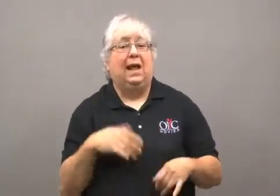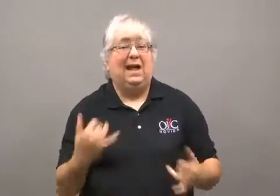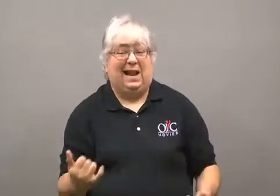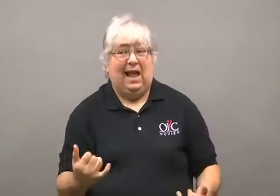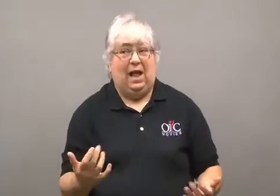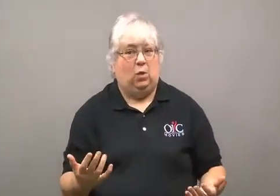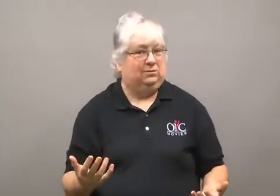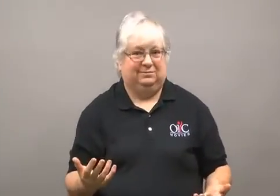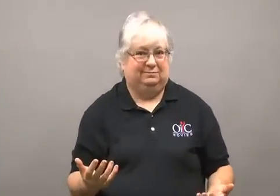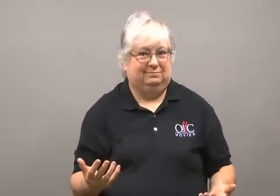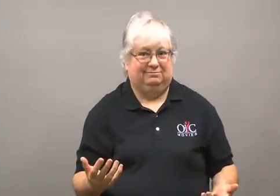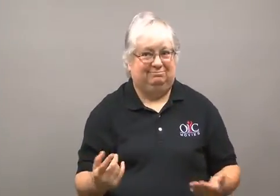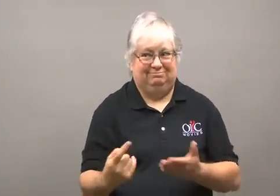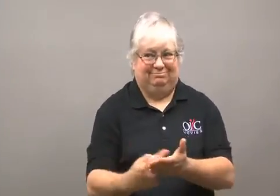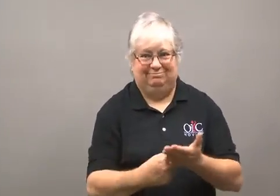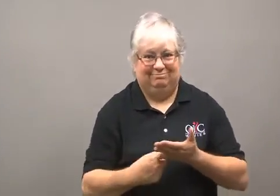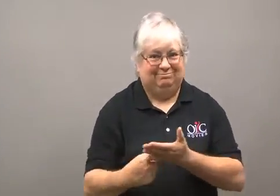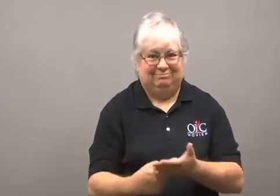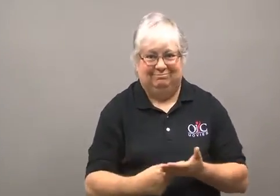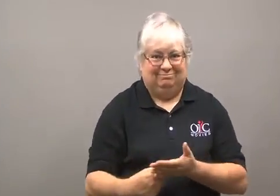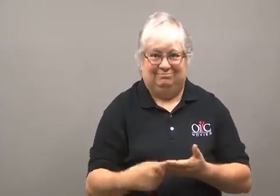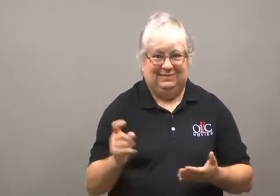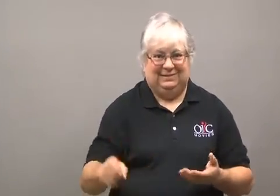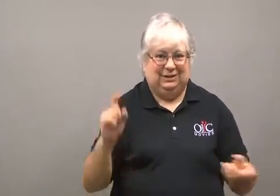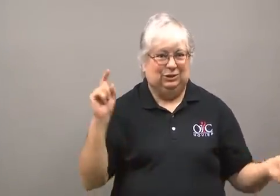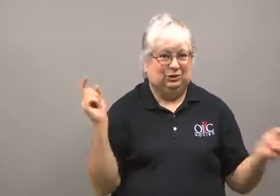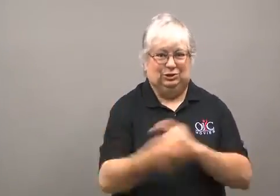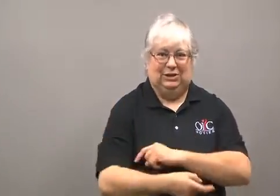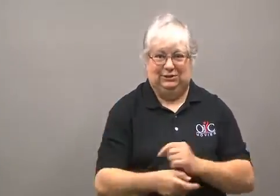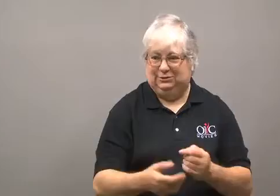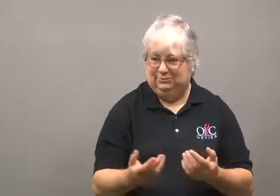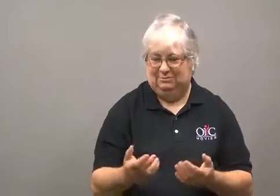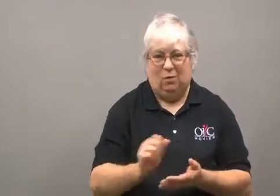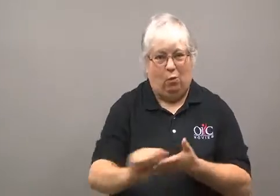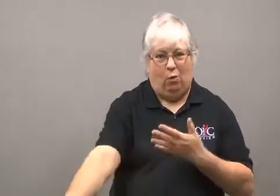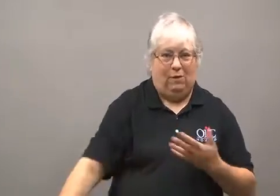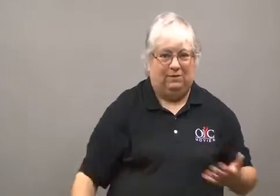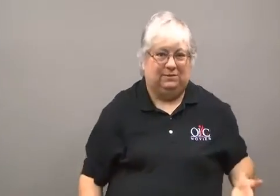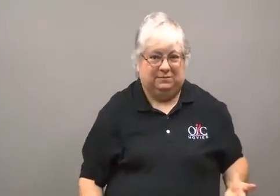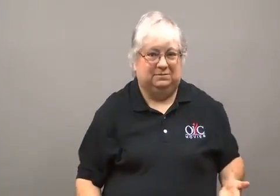Now things have changed, and people are talking about removing that symbol.